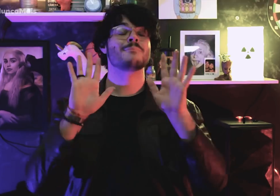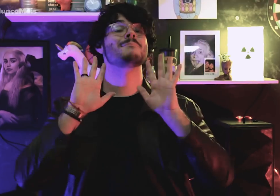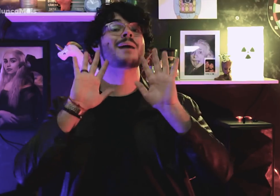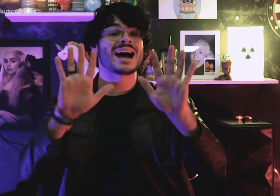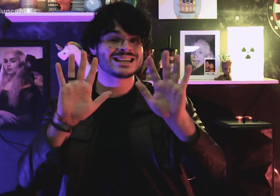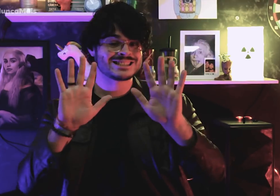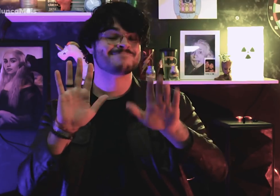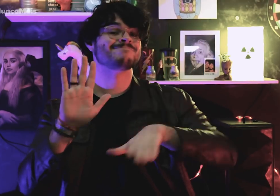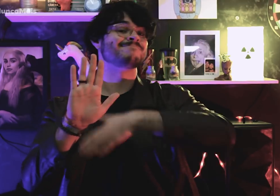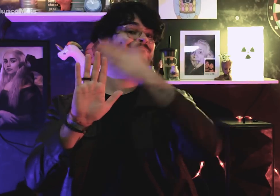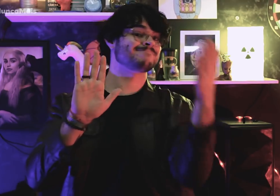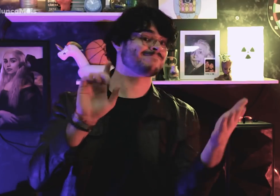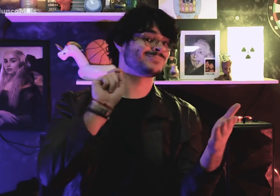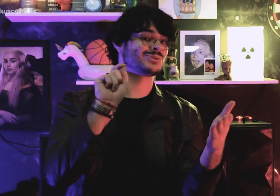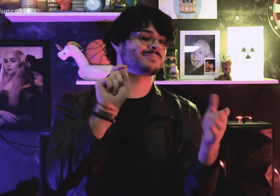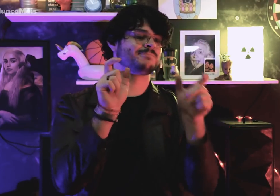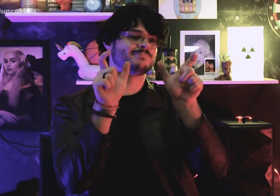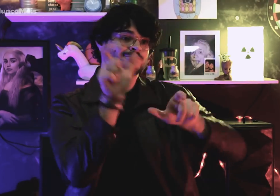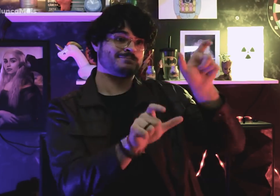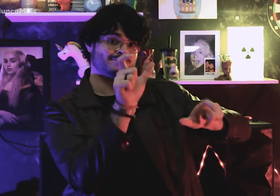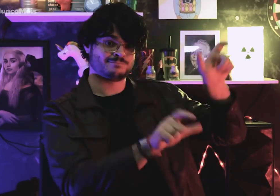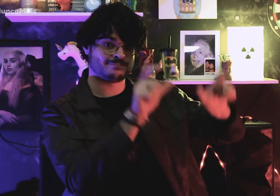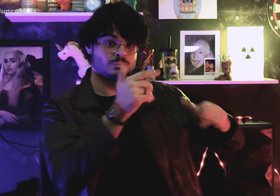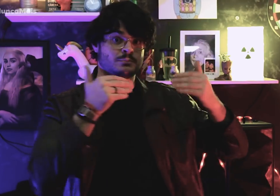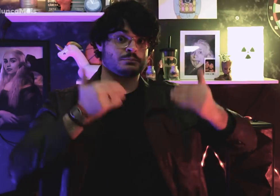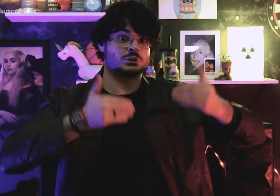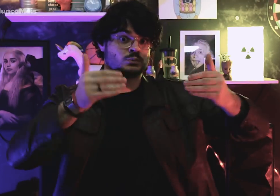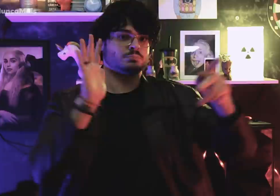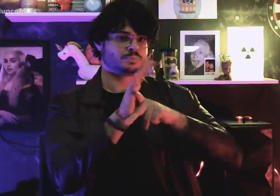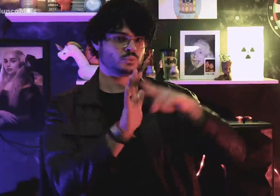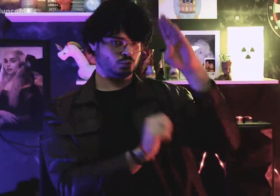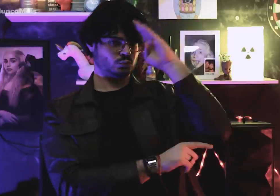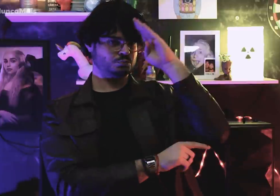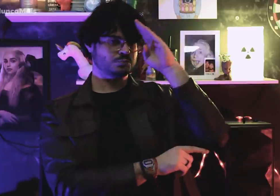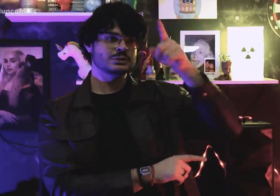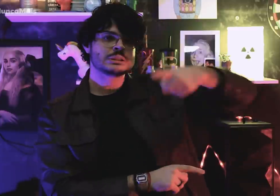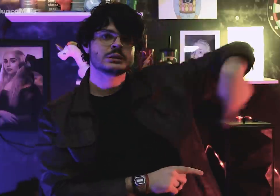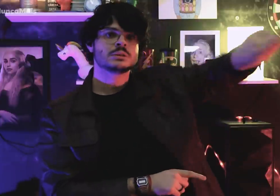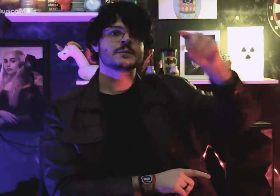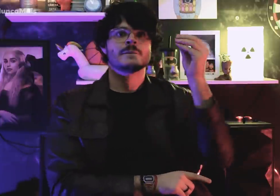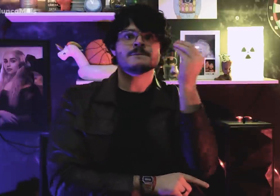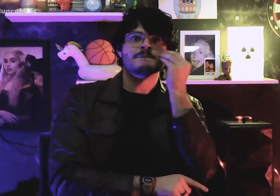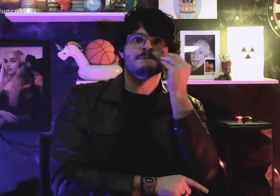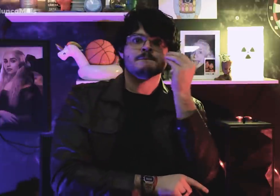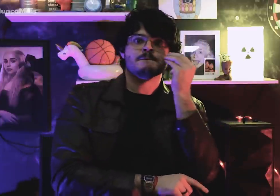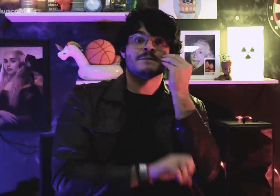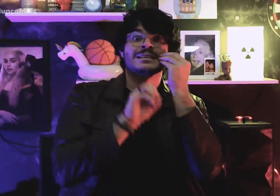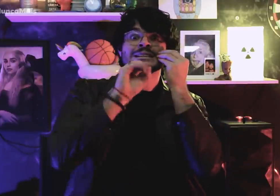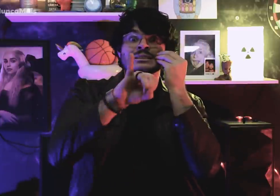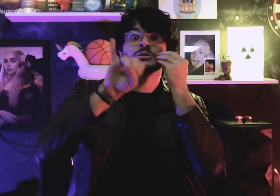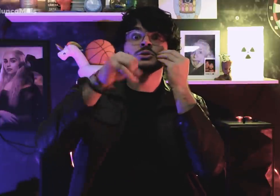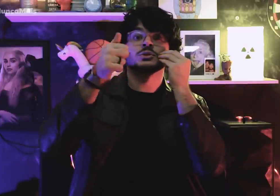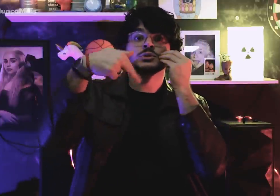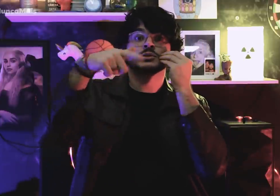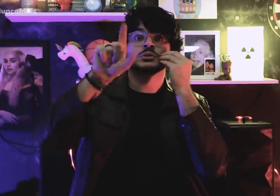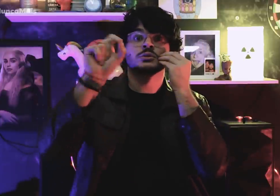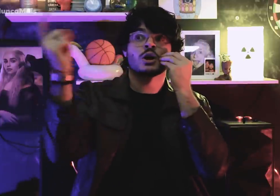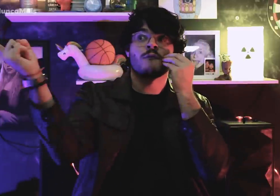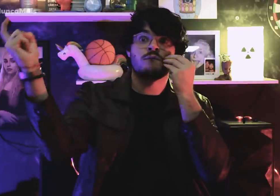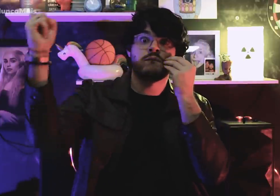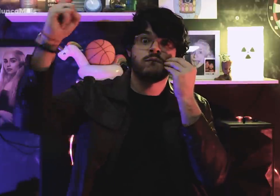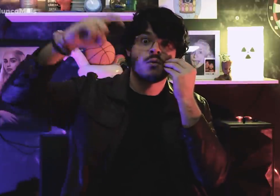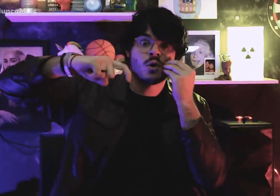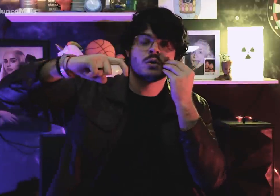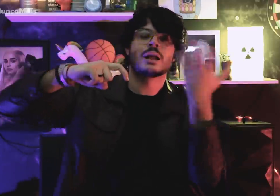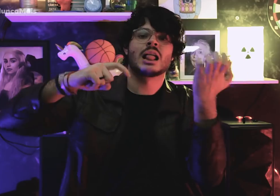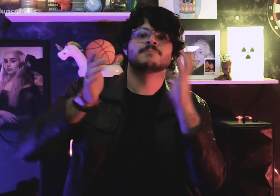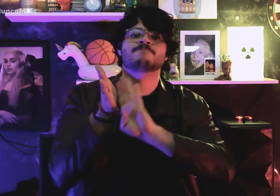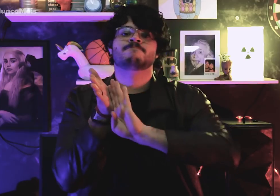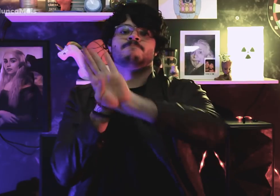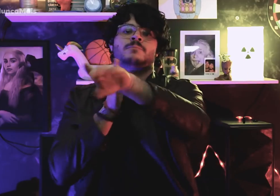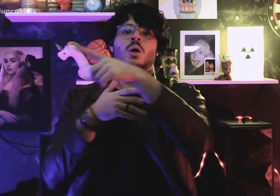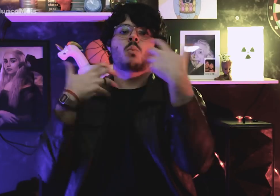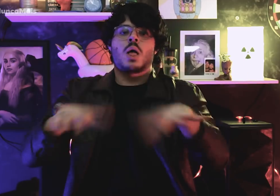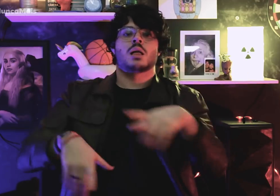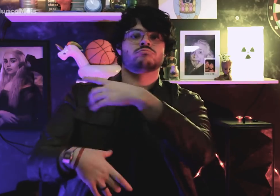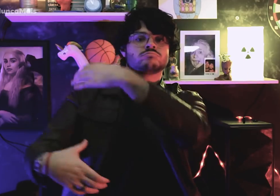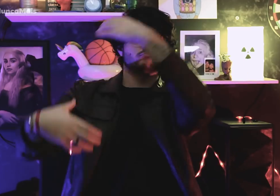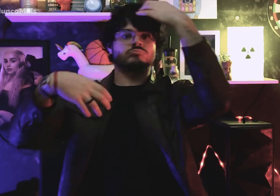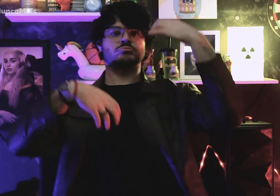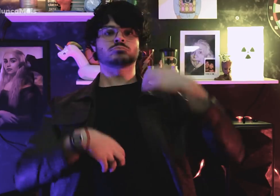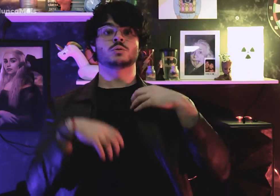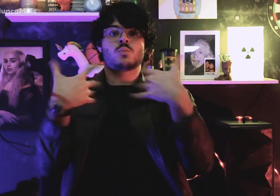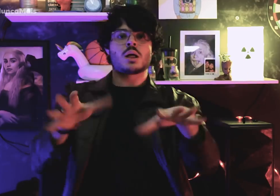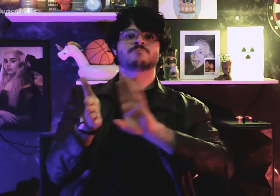So the military ministers tried to prevent possession of Jango when he returned from China,